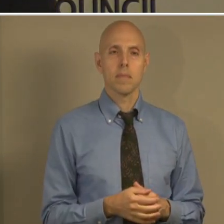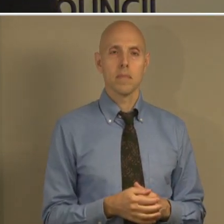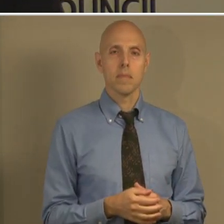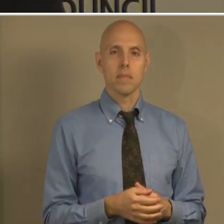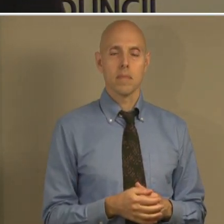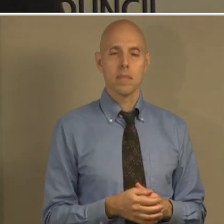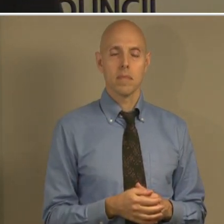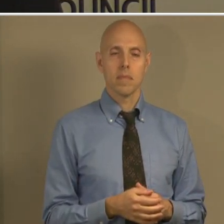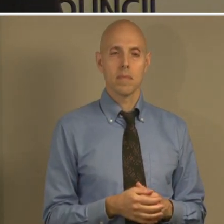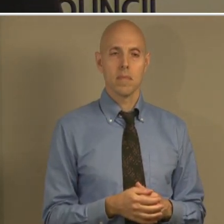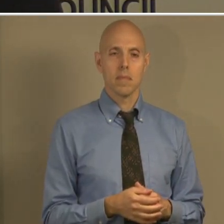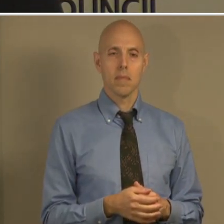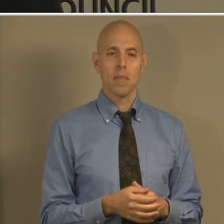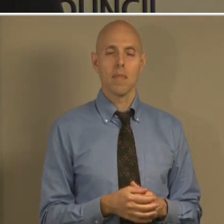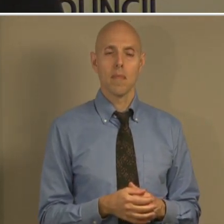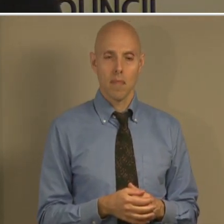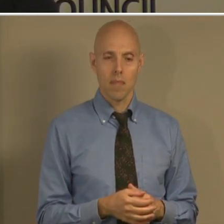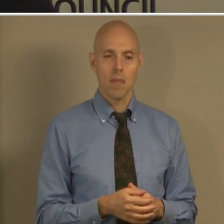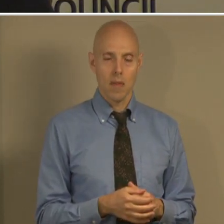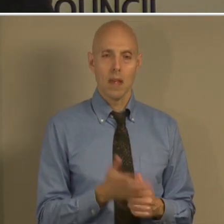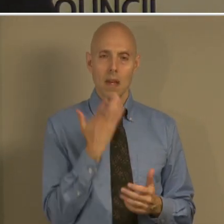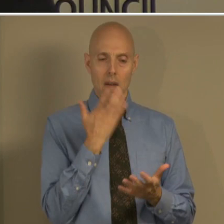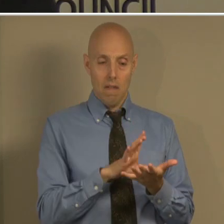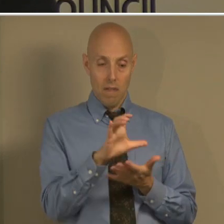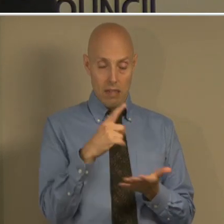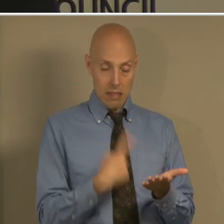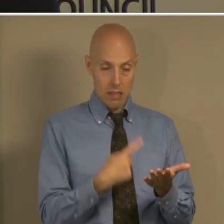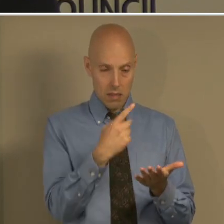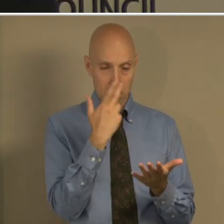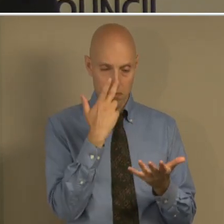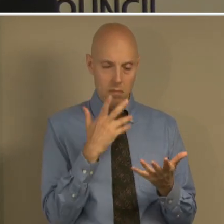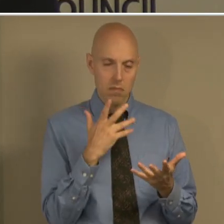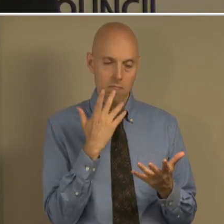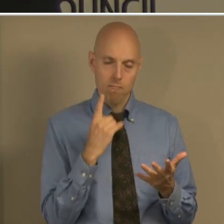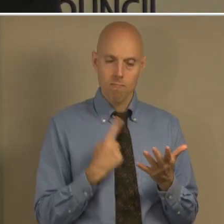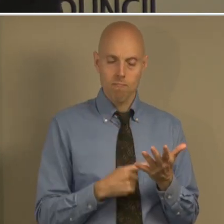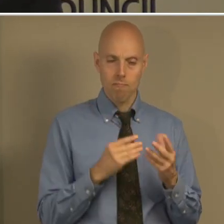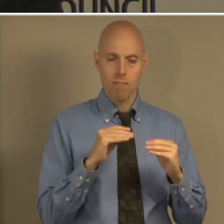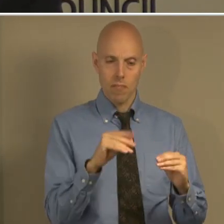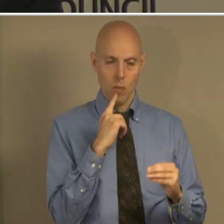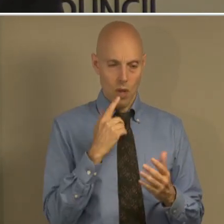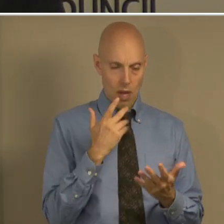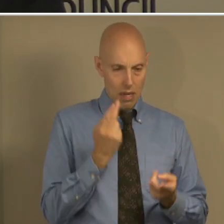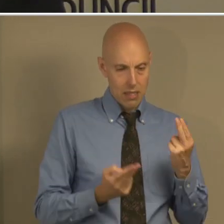The funding decision has been the result of a rigorous process. First of all, we assessed applications on their own merits and ability